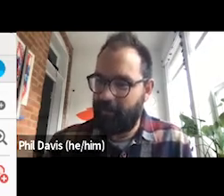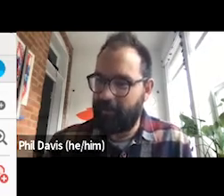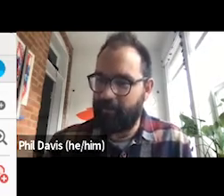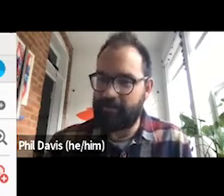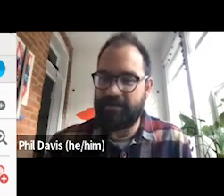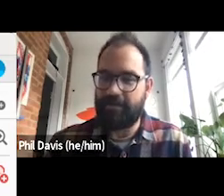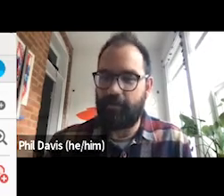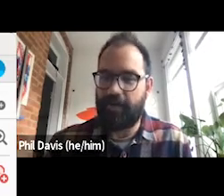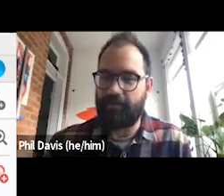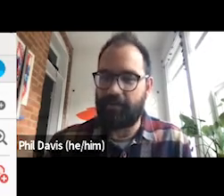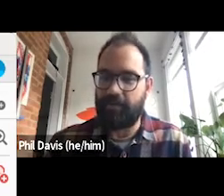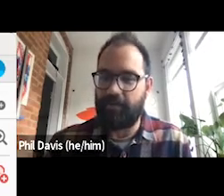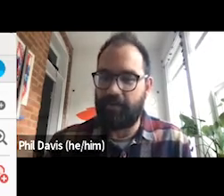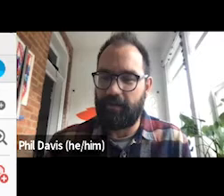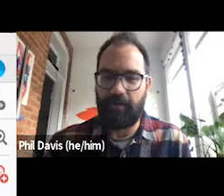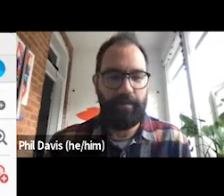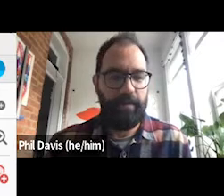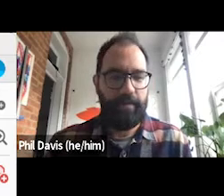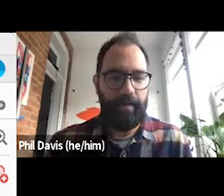How is it possible to do the thing.